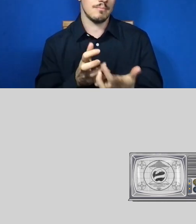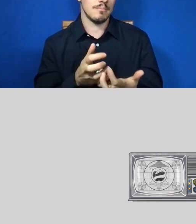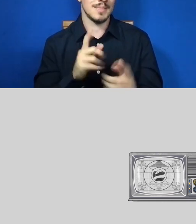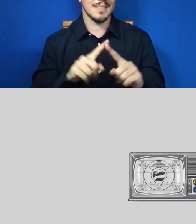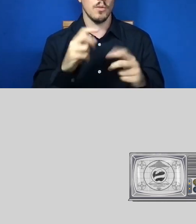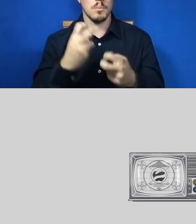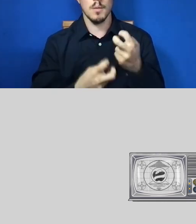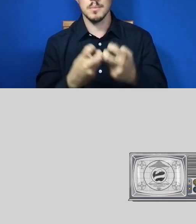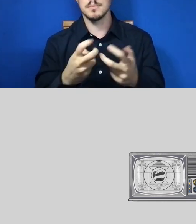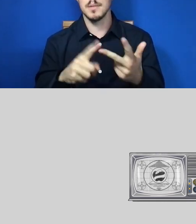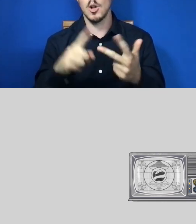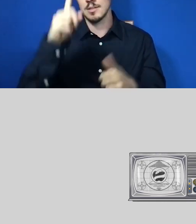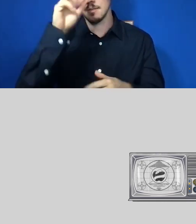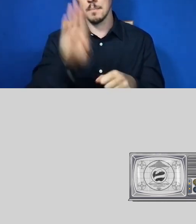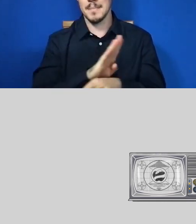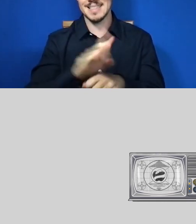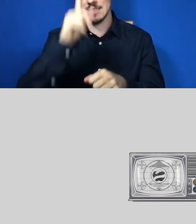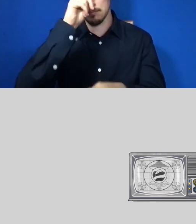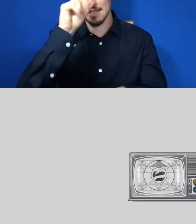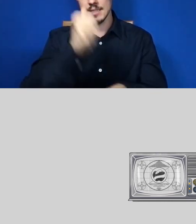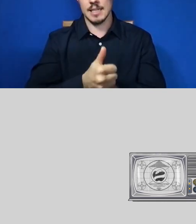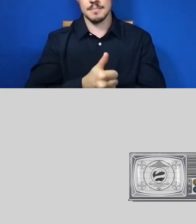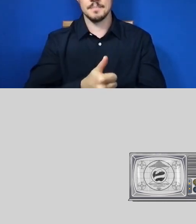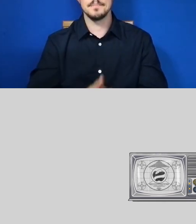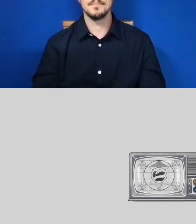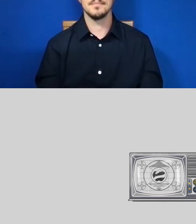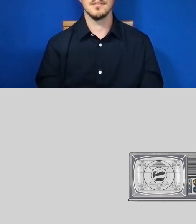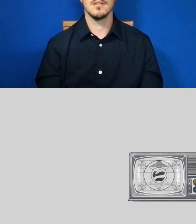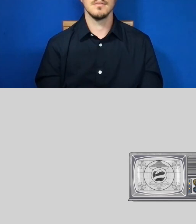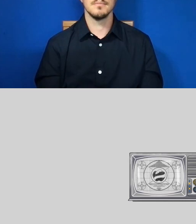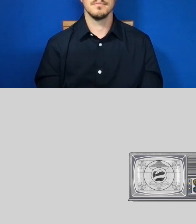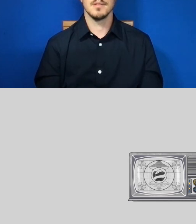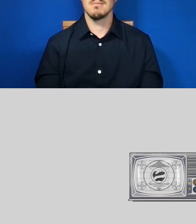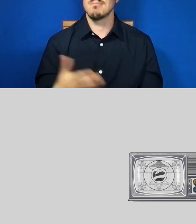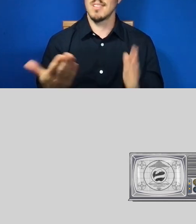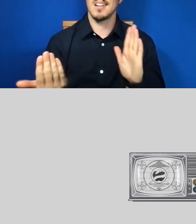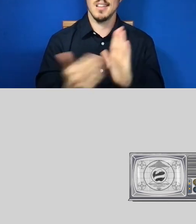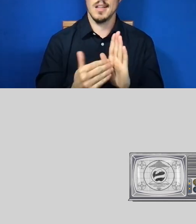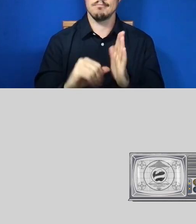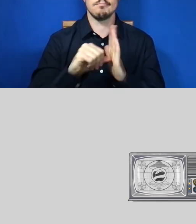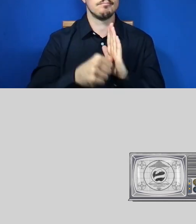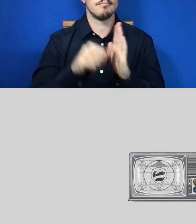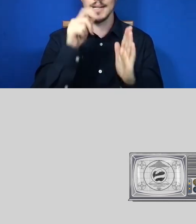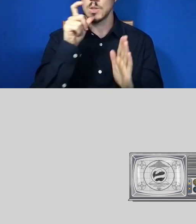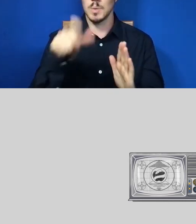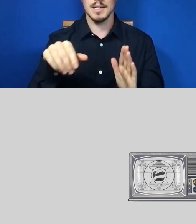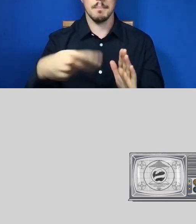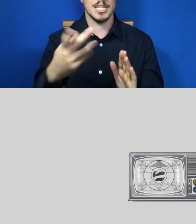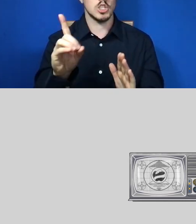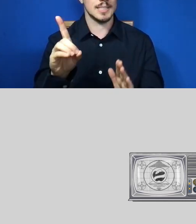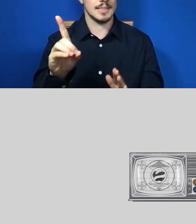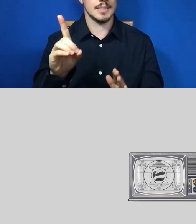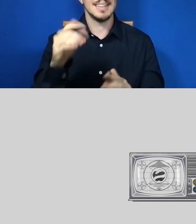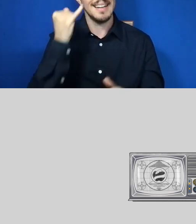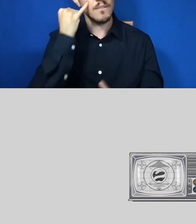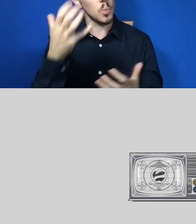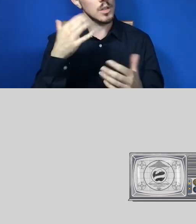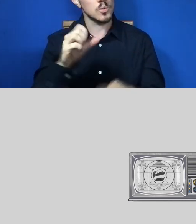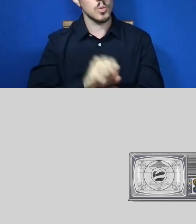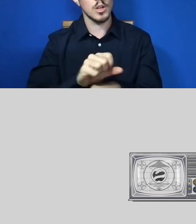and also a business mindset. I also want to reiterate on the fact that you don't need a PhD to do machine learning. If you want to work at Google,